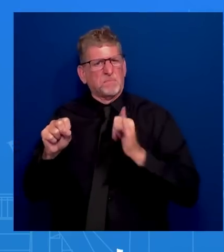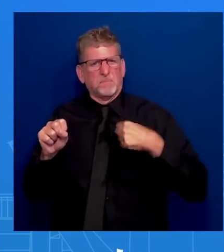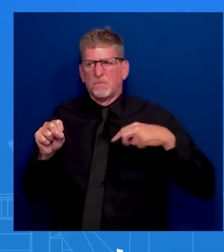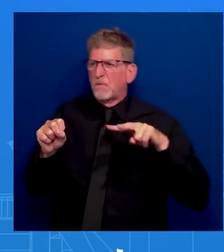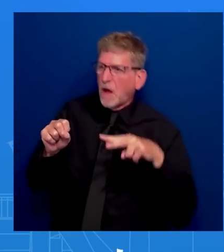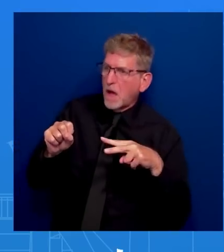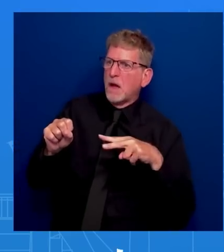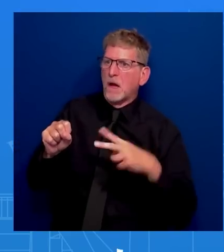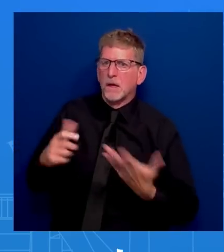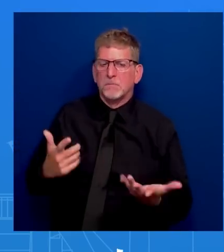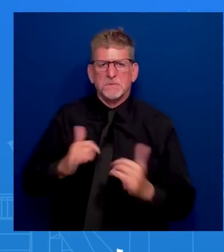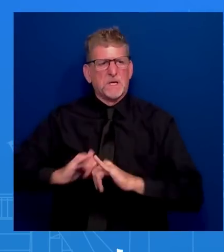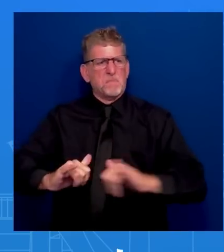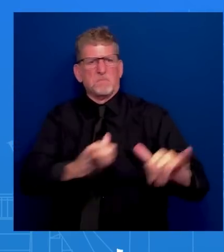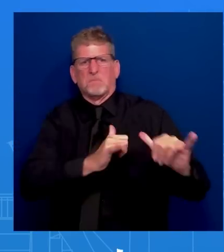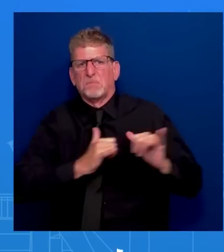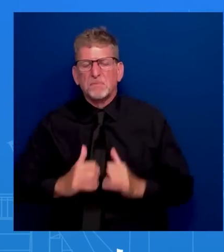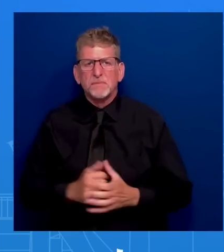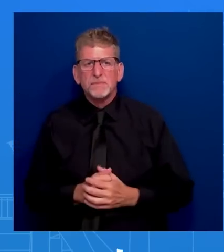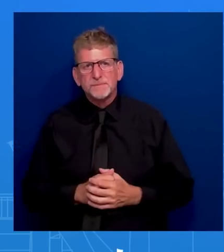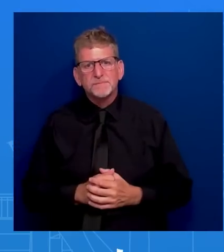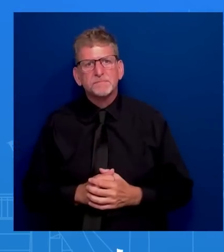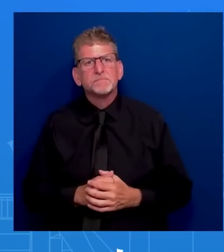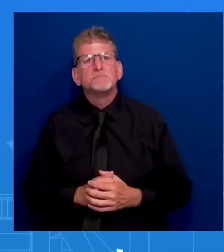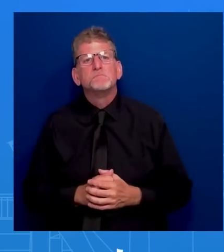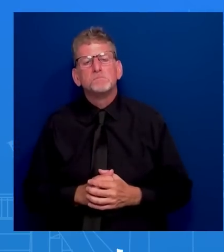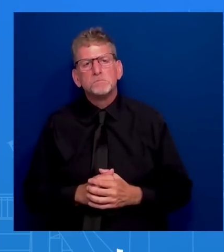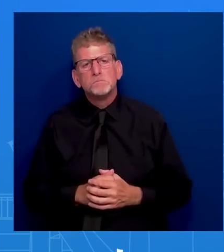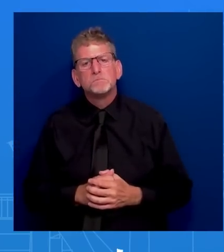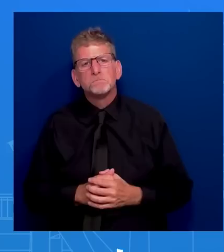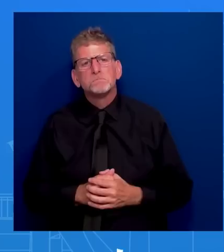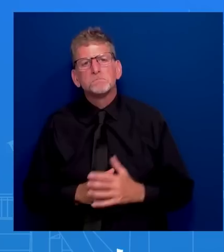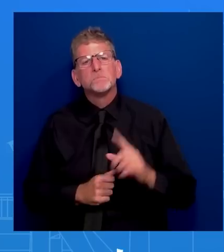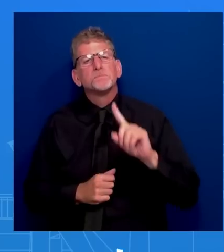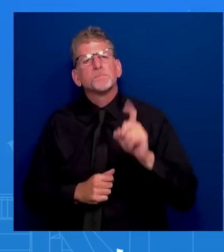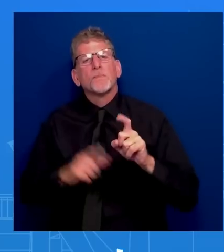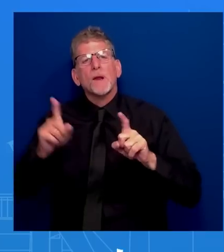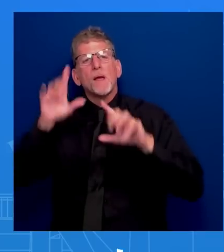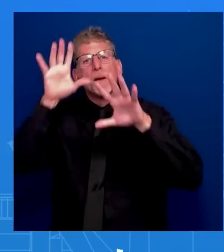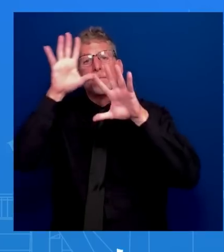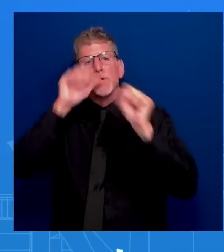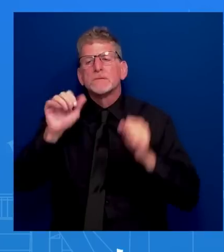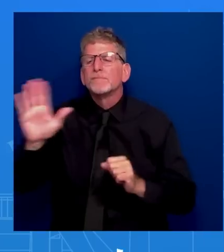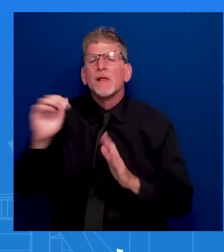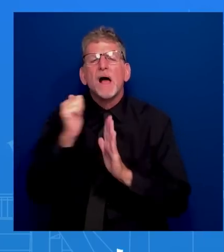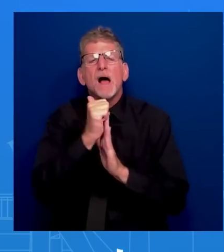that he's had lately and that Democrats have had lately to turn it into a sense of momentum -- not just for his own low approval ratings,